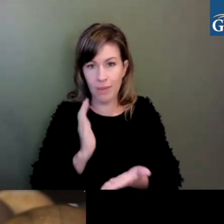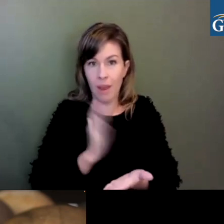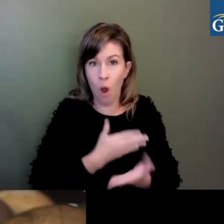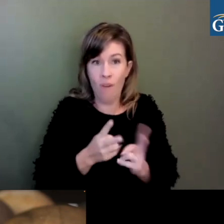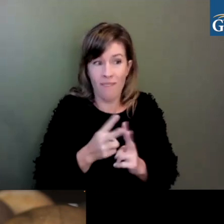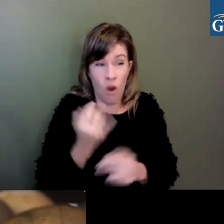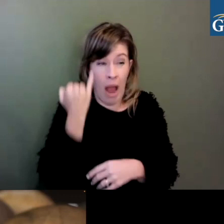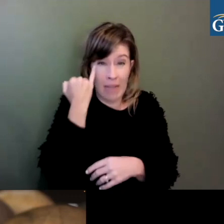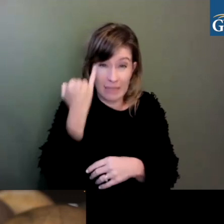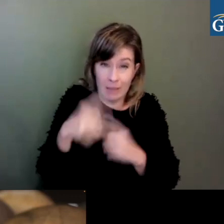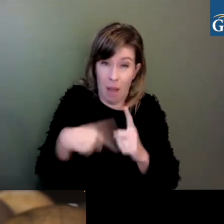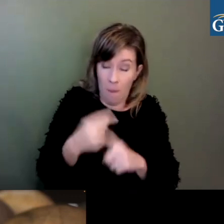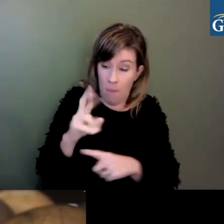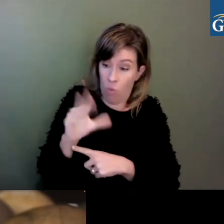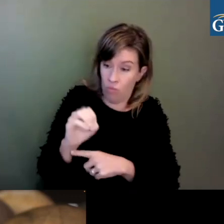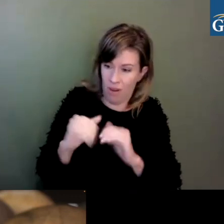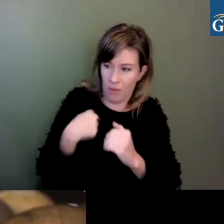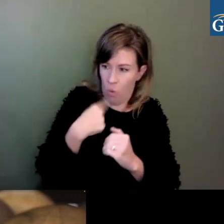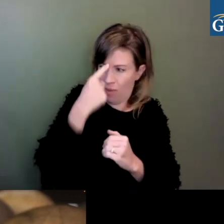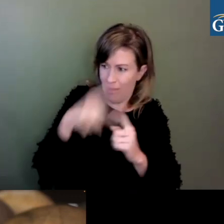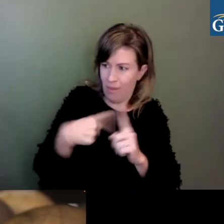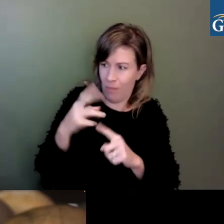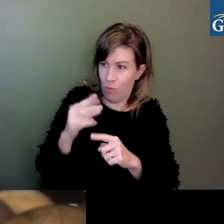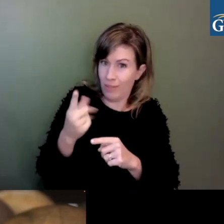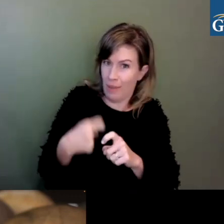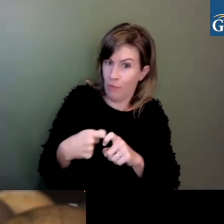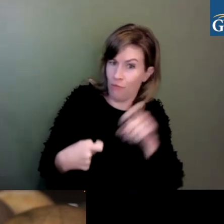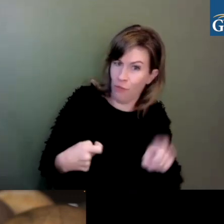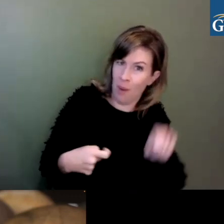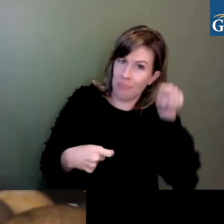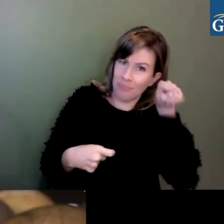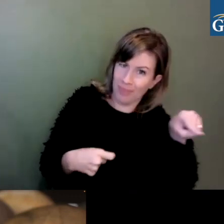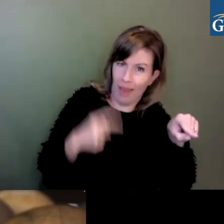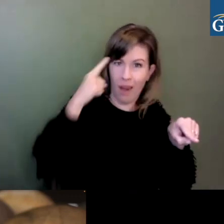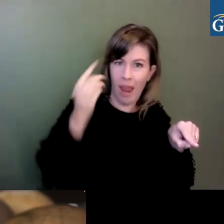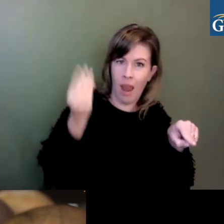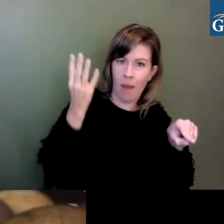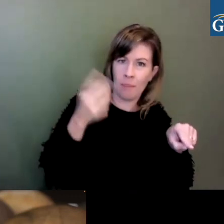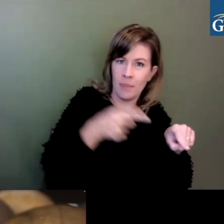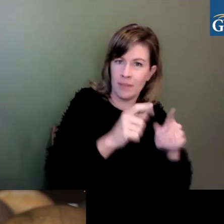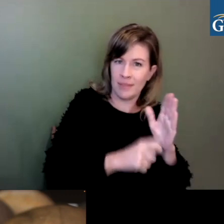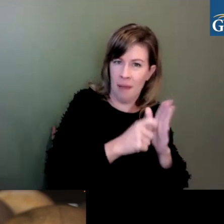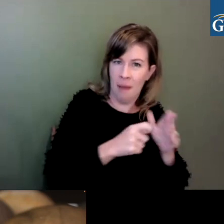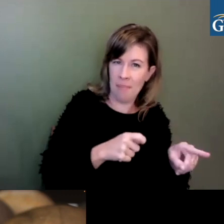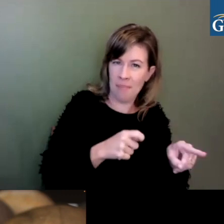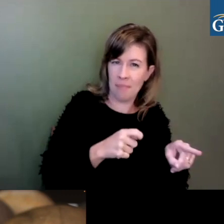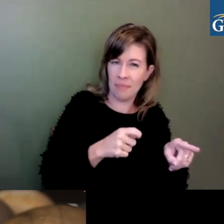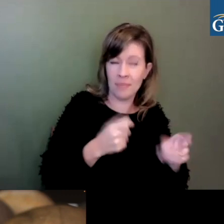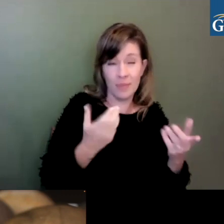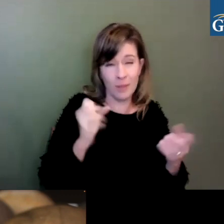we think about this today, also came out of that time, right? So here you can kind of see in the background, this is